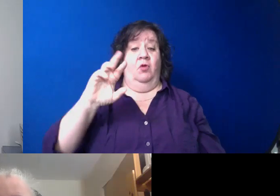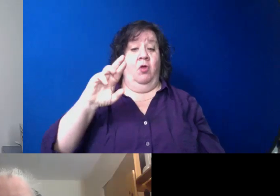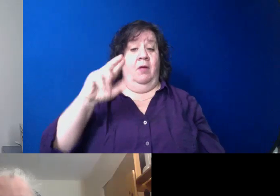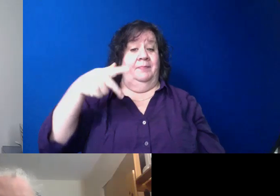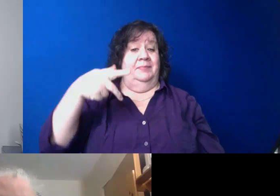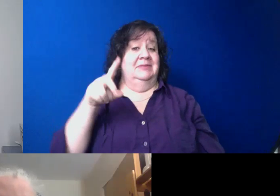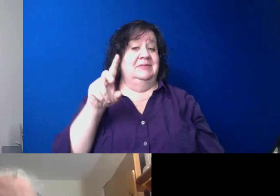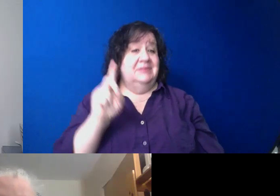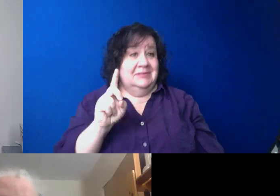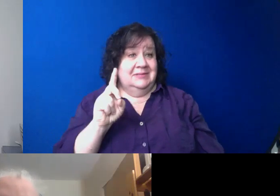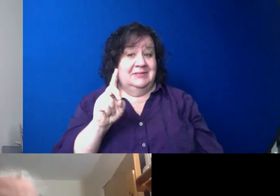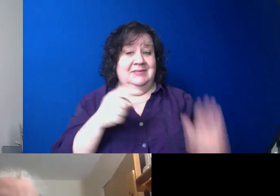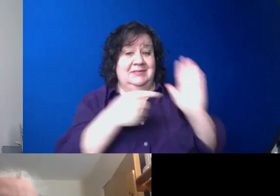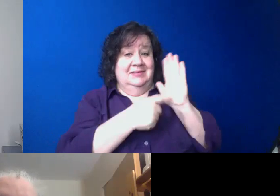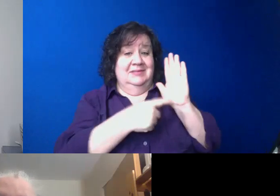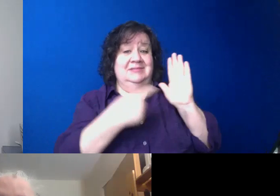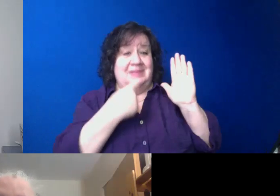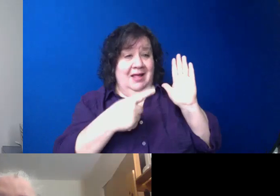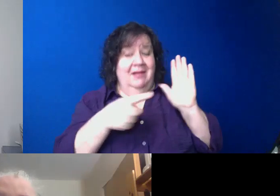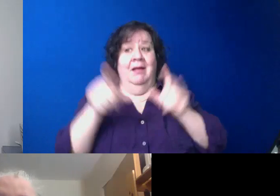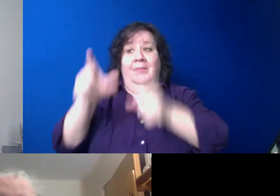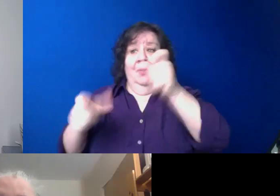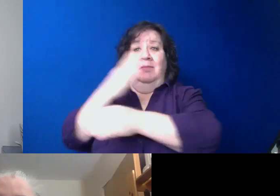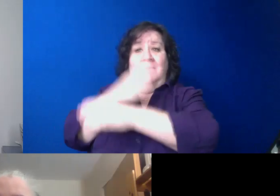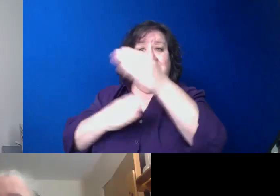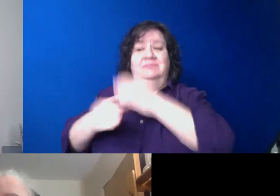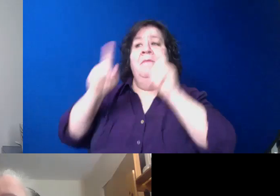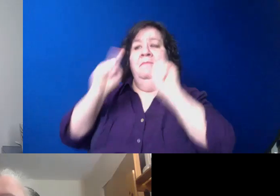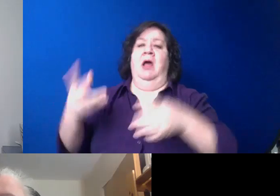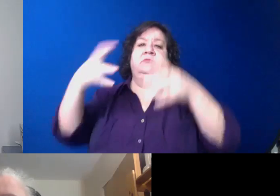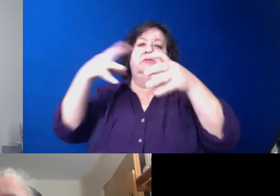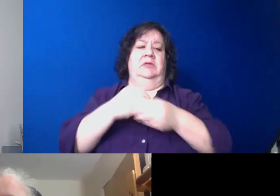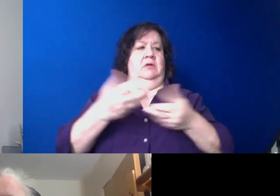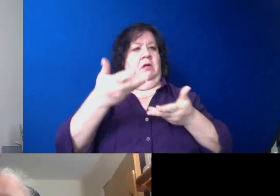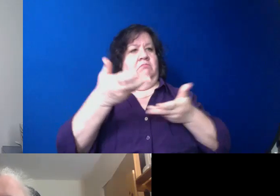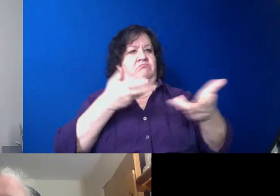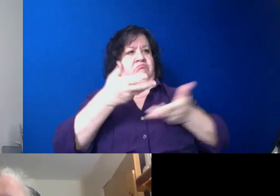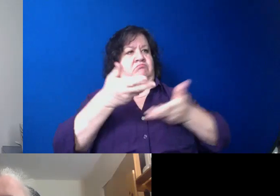to do with climate change policy development and then we also know from the movement in terms of